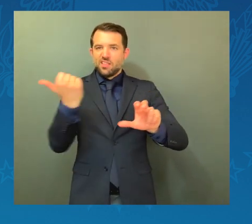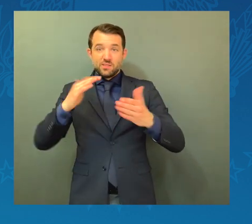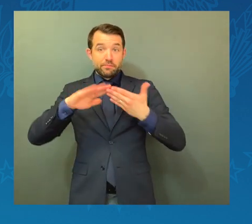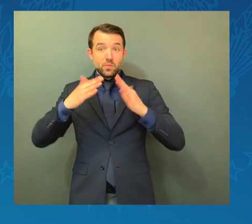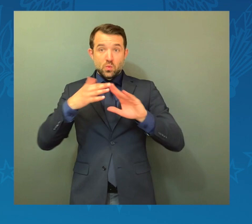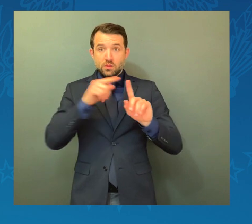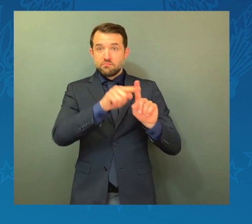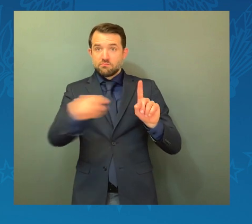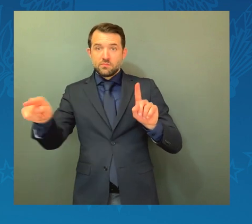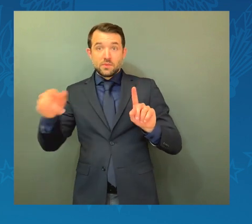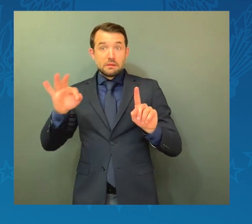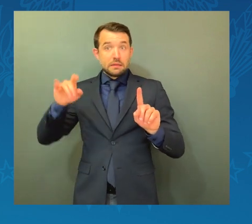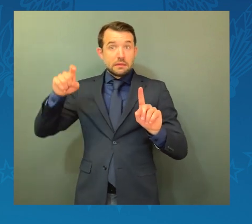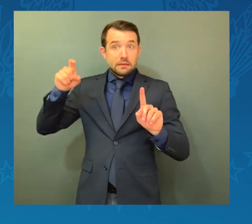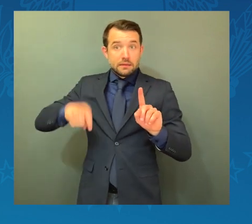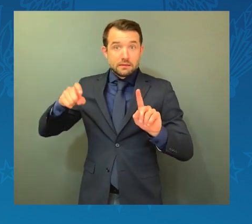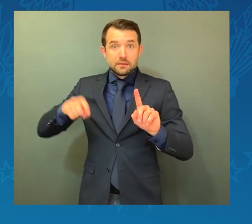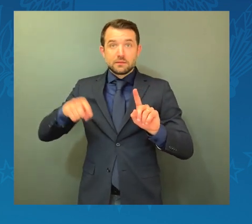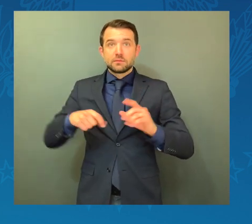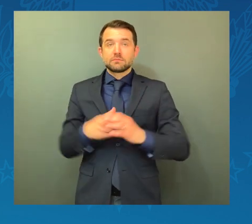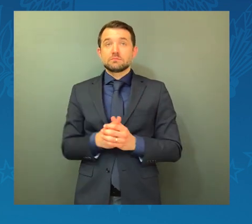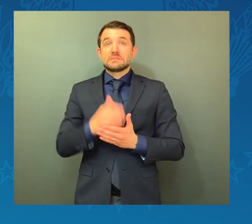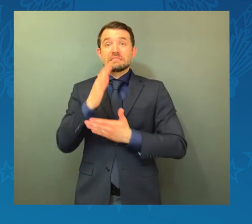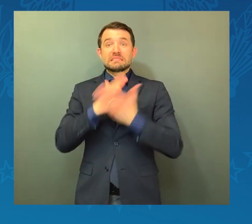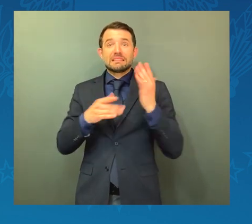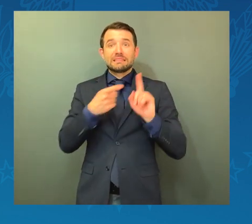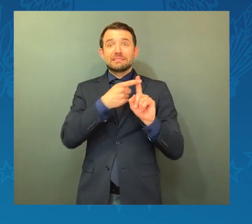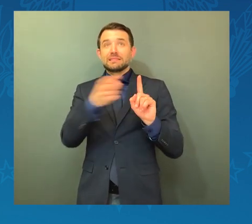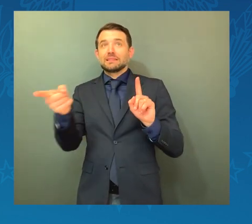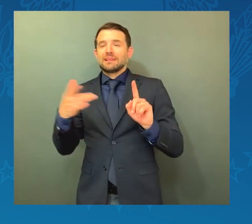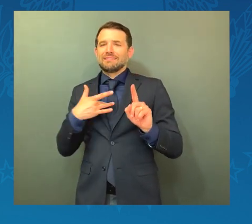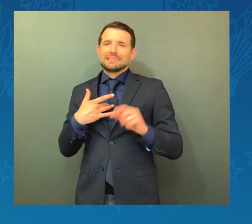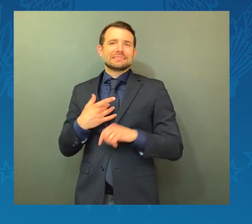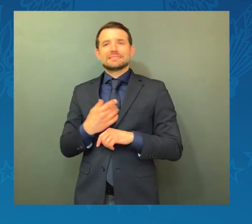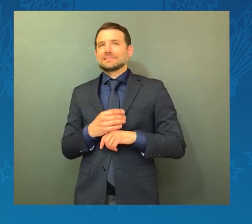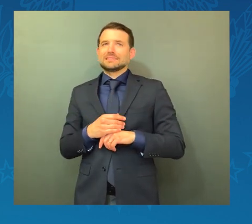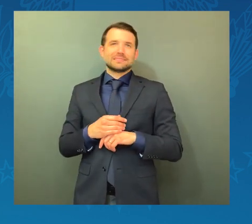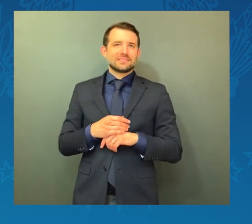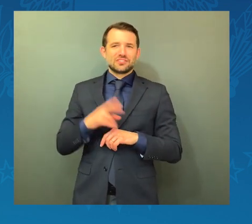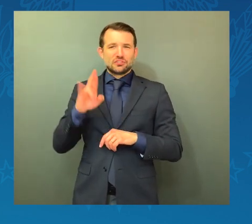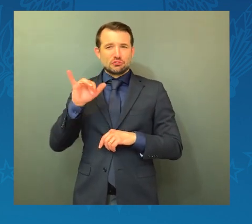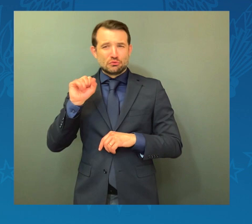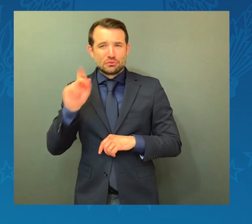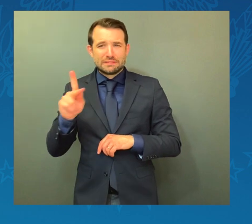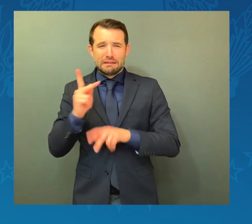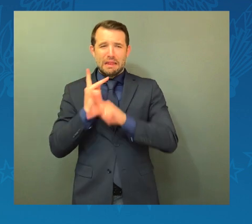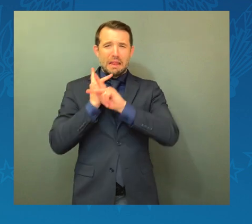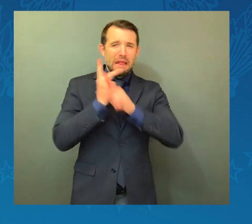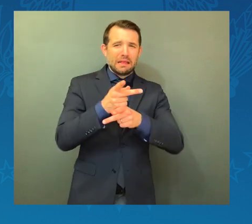that others have deemed too risky. Earlier this week, I was proud to announce